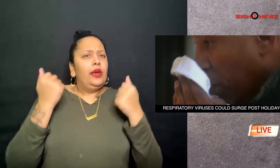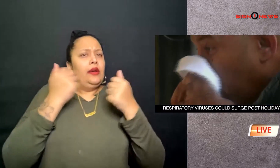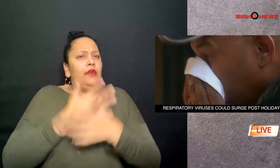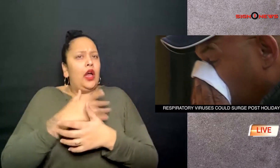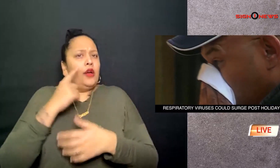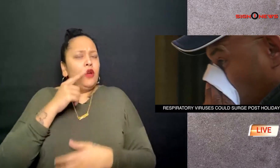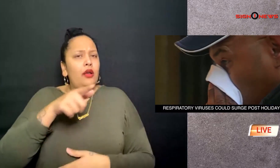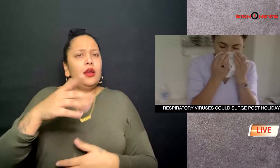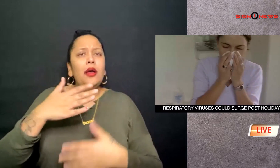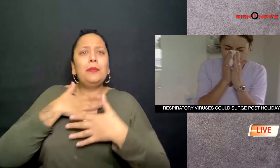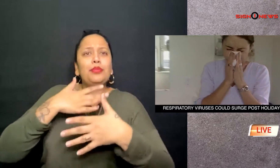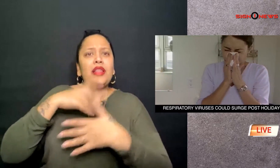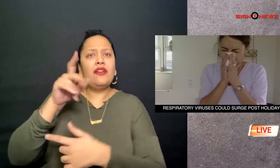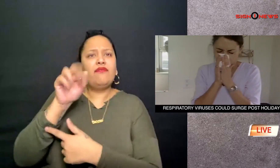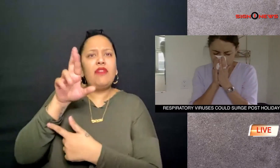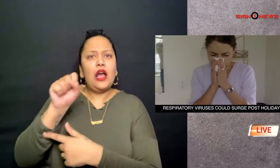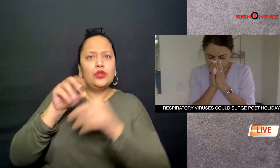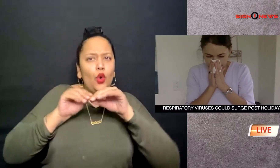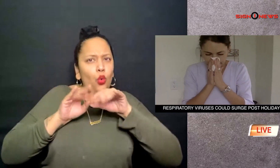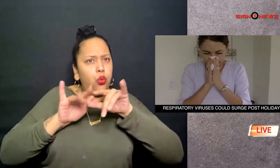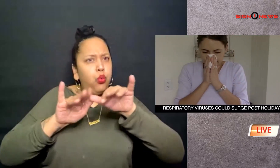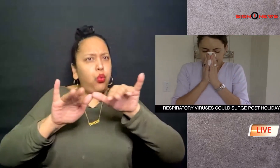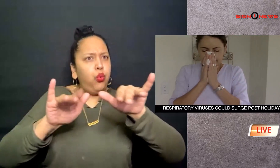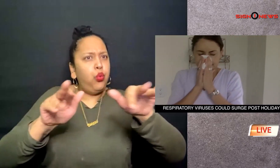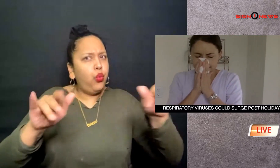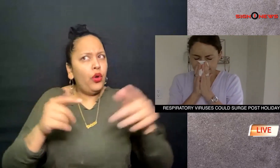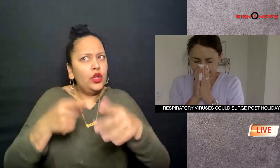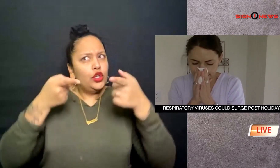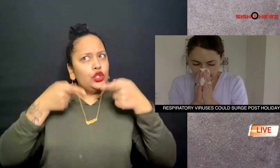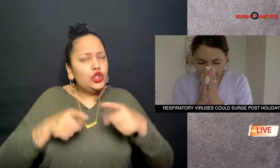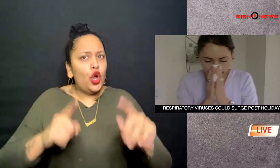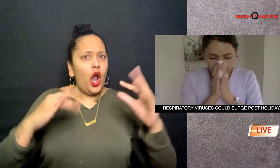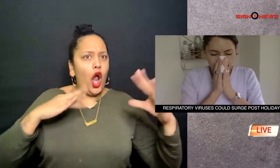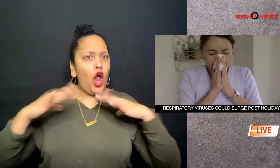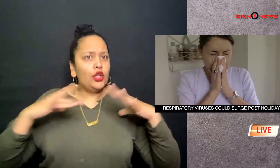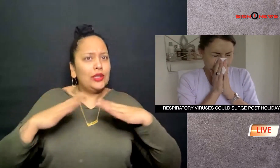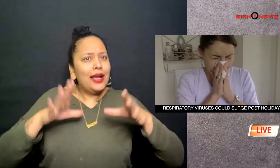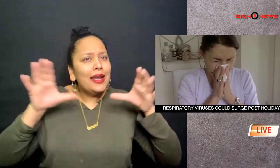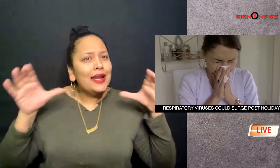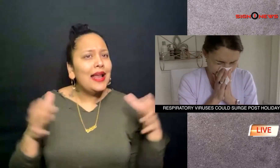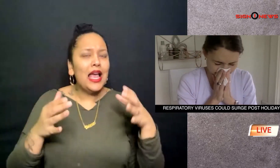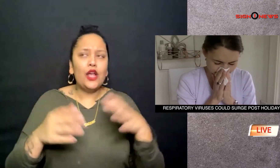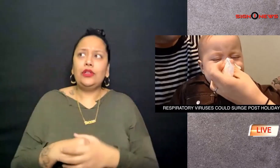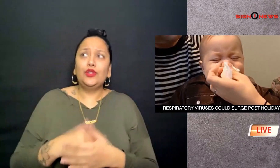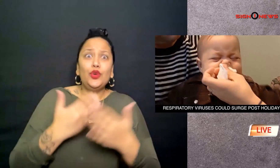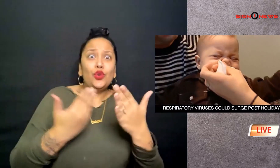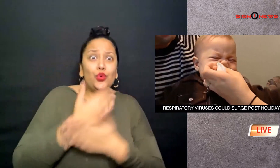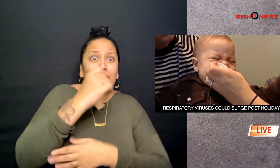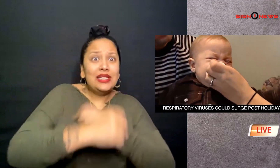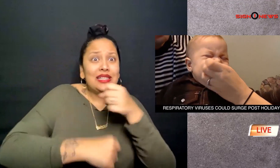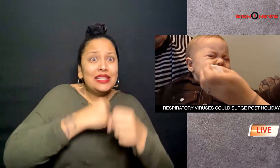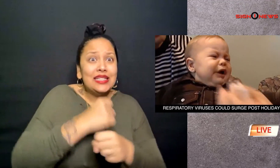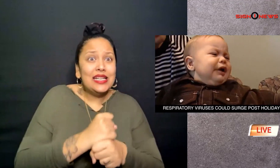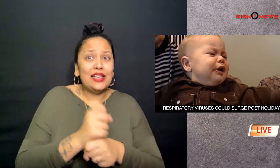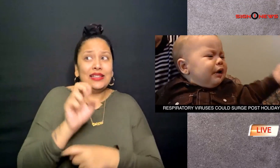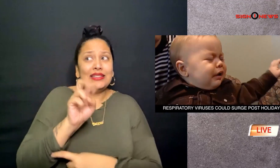public health experts fear a surge in respiratory viruses following holiday gatherings and New